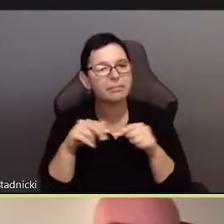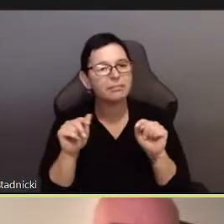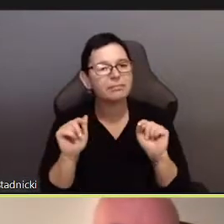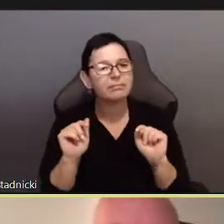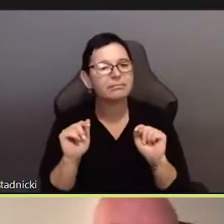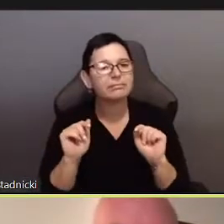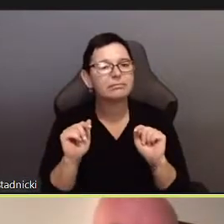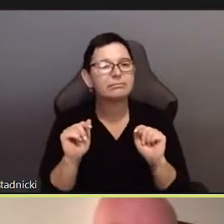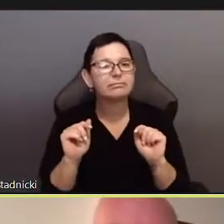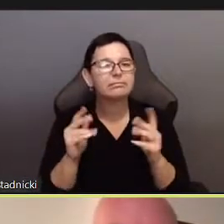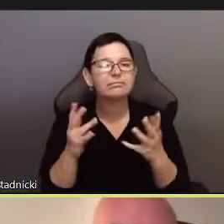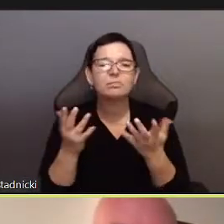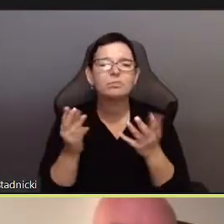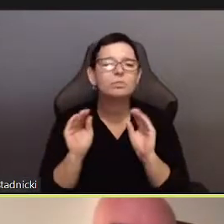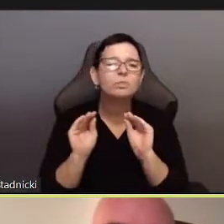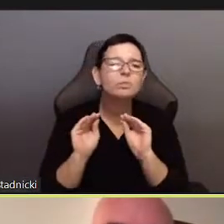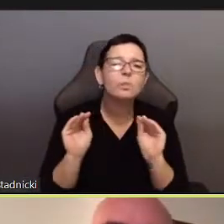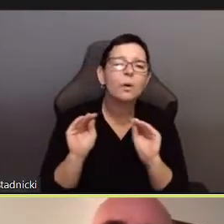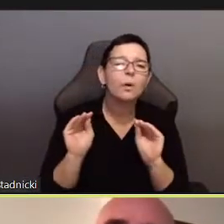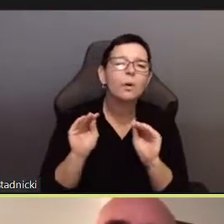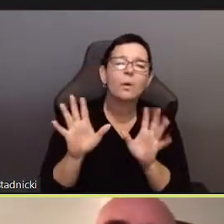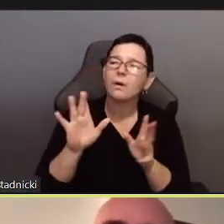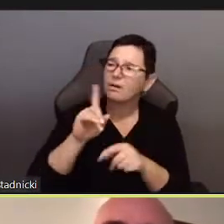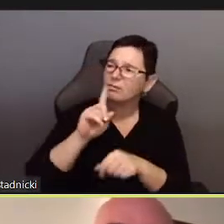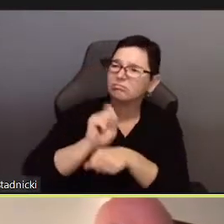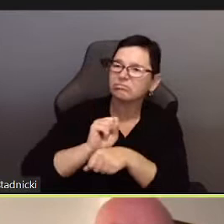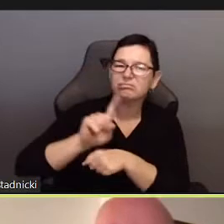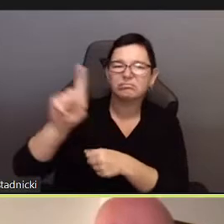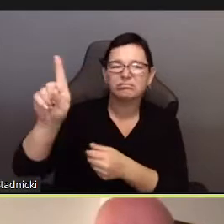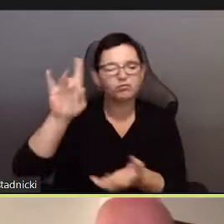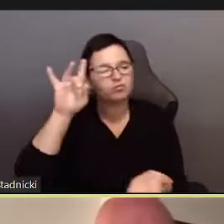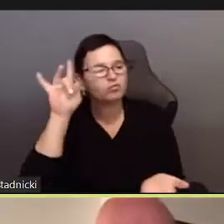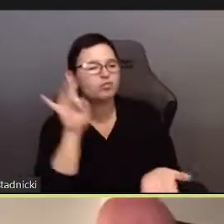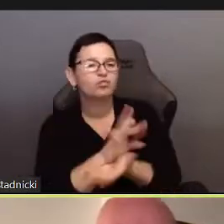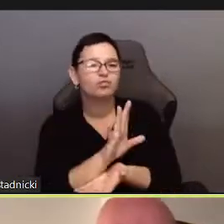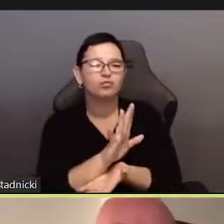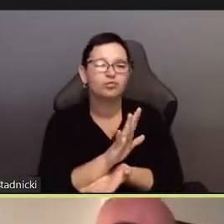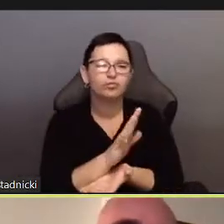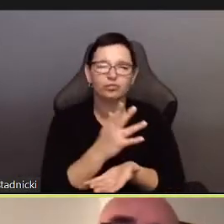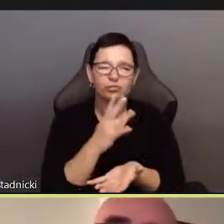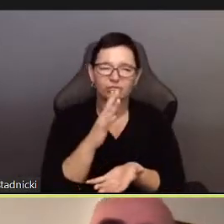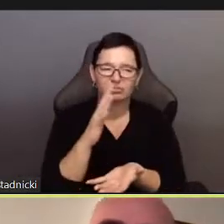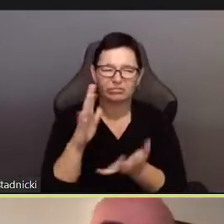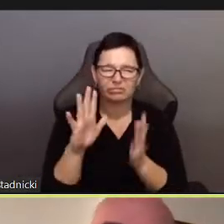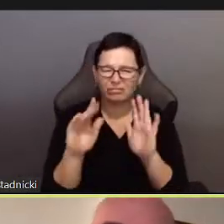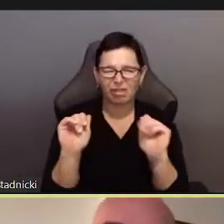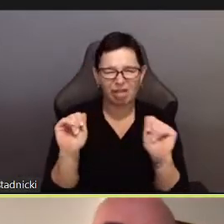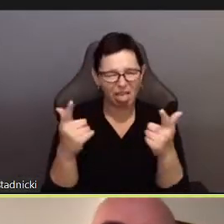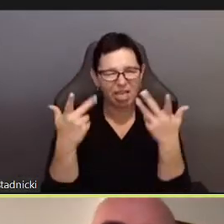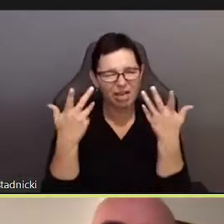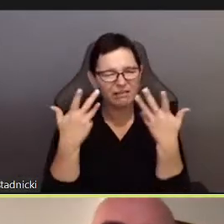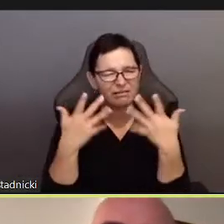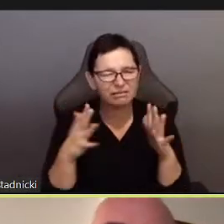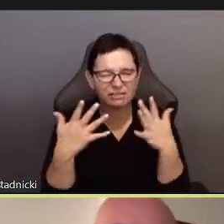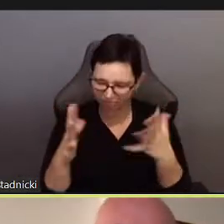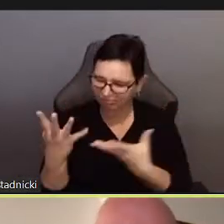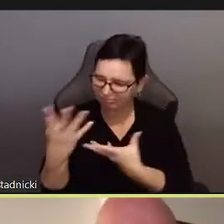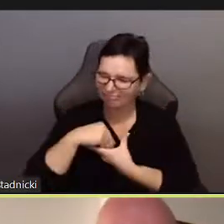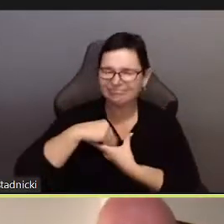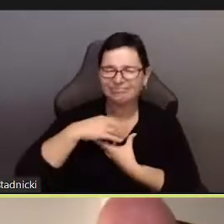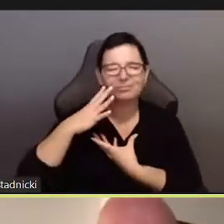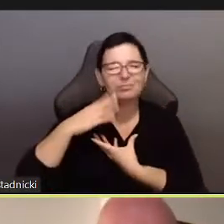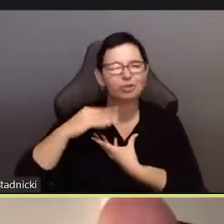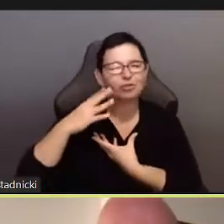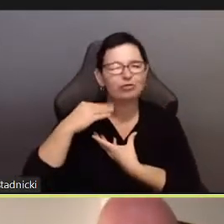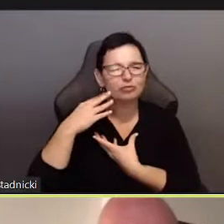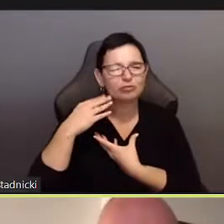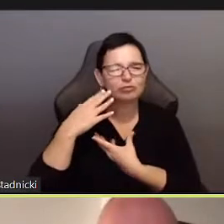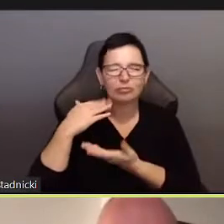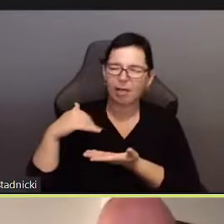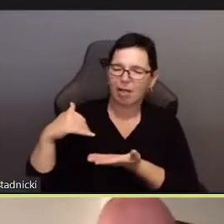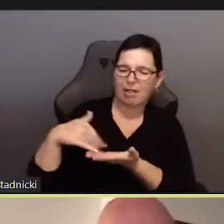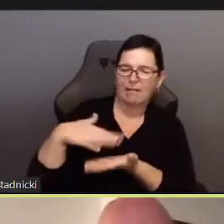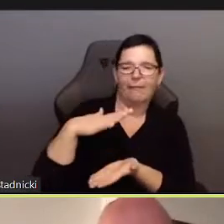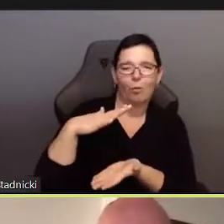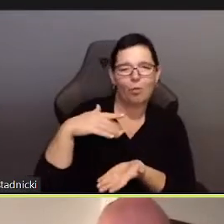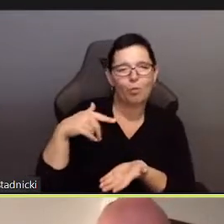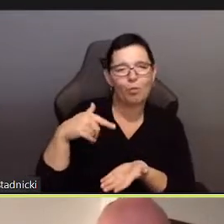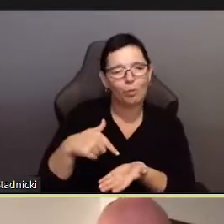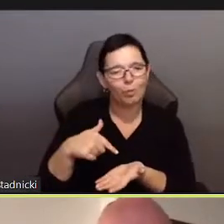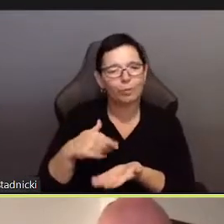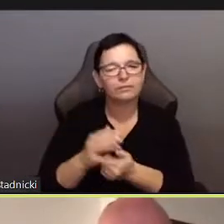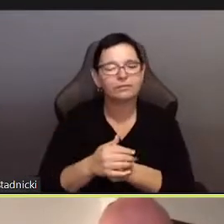As Phillips points out, both insist - Kafka and Freud - that being and feeling left out are human problems.